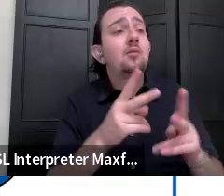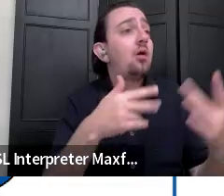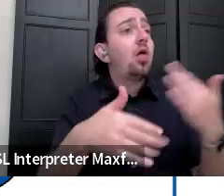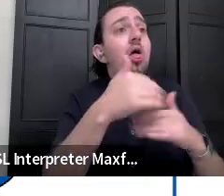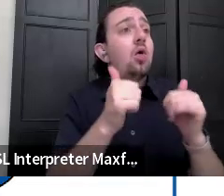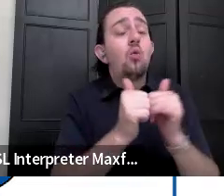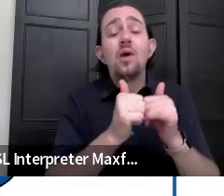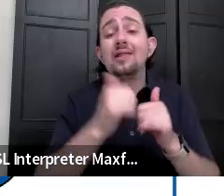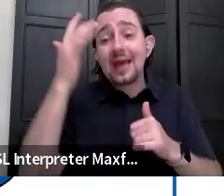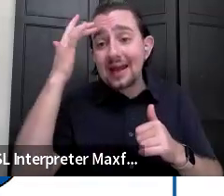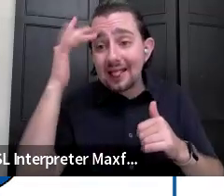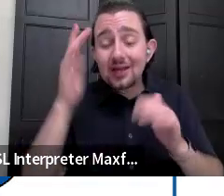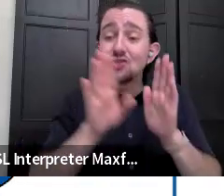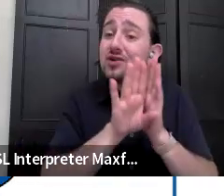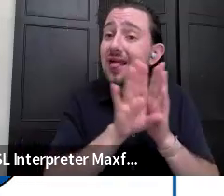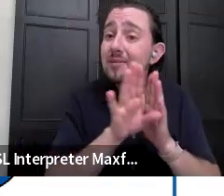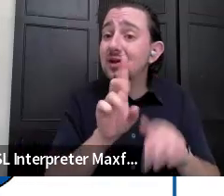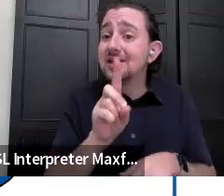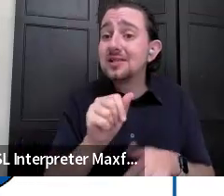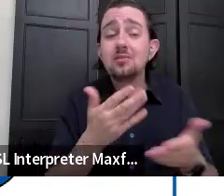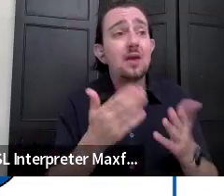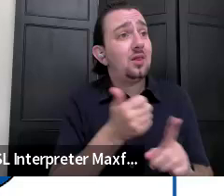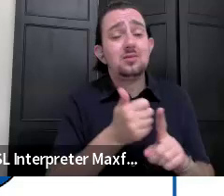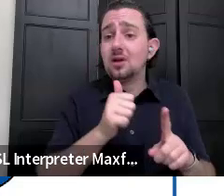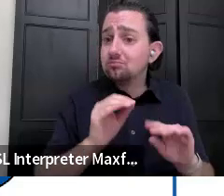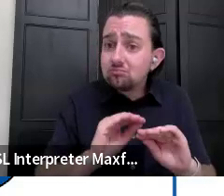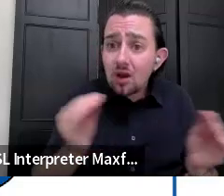And they don't have adequate support to transition to the community.